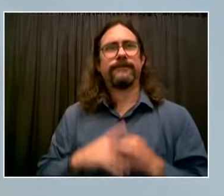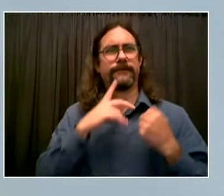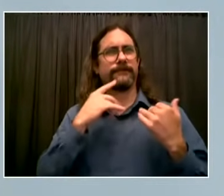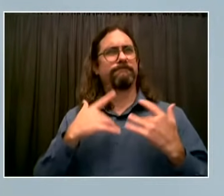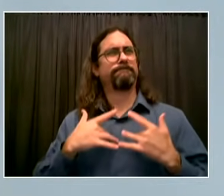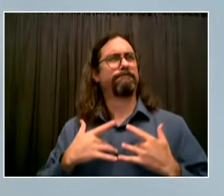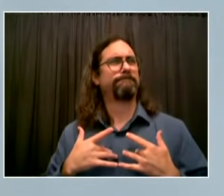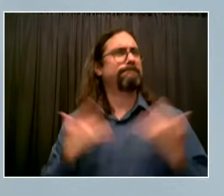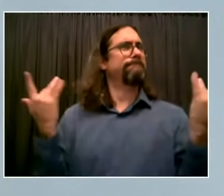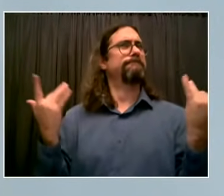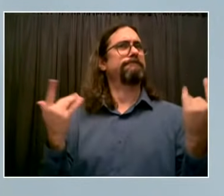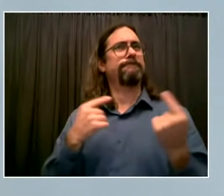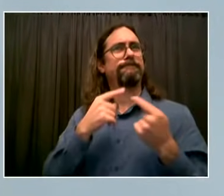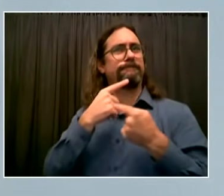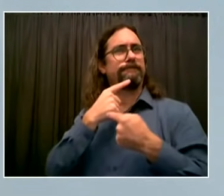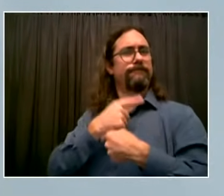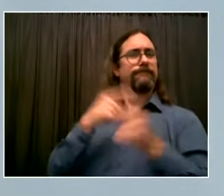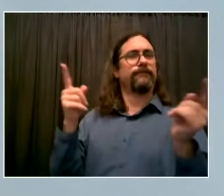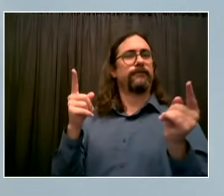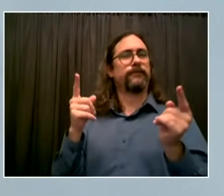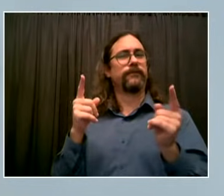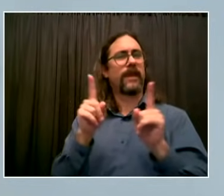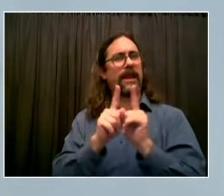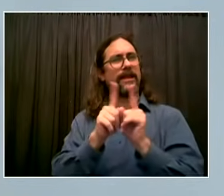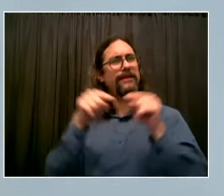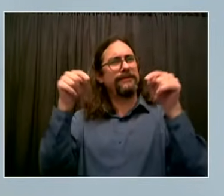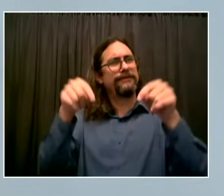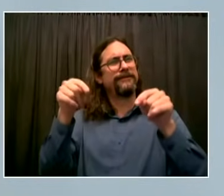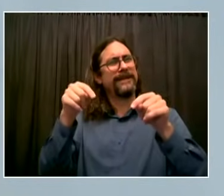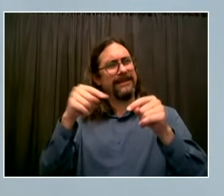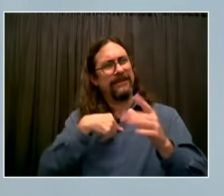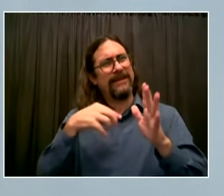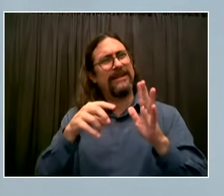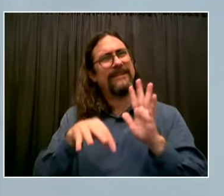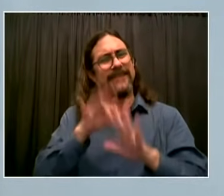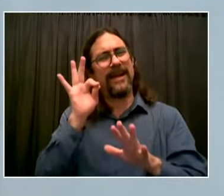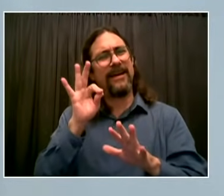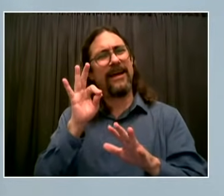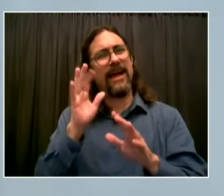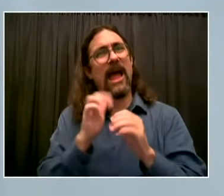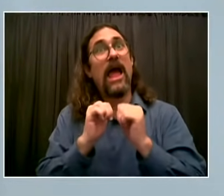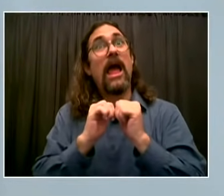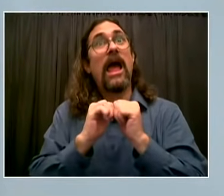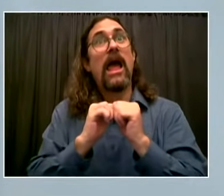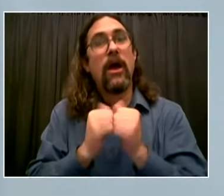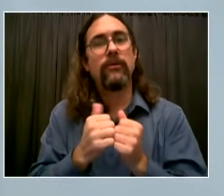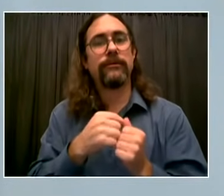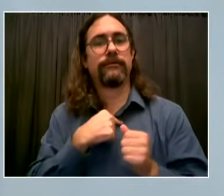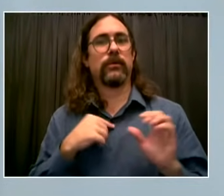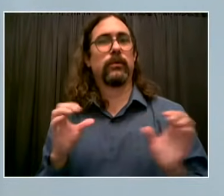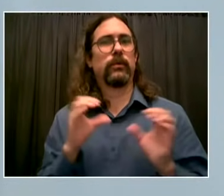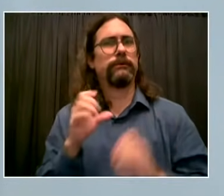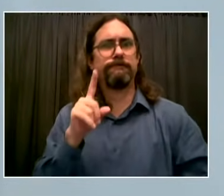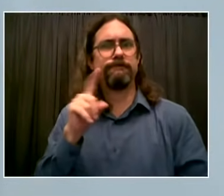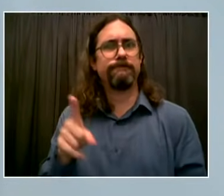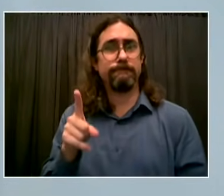HAD TO ENTER IS )oW┘P)TICIPATING IN THAT SURVEY. BUT WE WERE ONLY REACHING A6÷■ñ LIMITED AMOUNT OF PEOPLE. IF YOU WALKED NTIO THE PRECINCT,